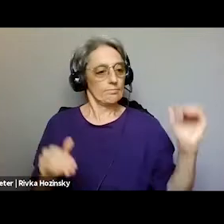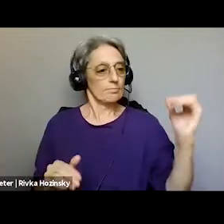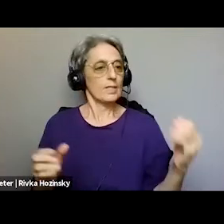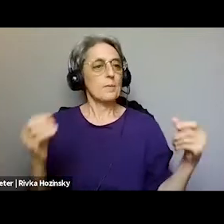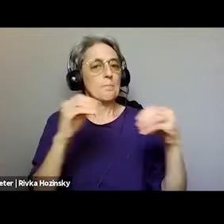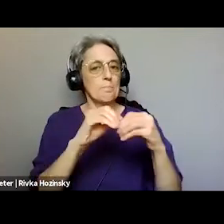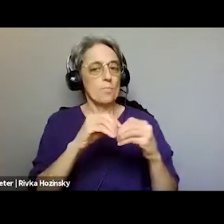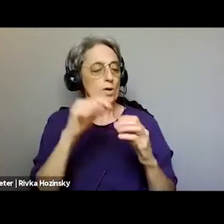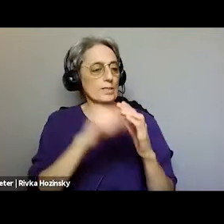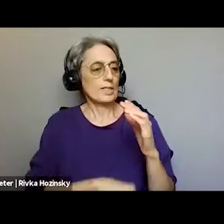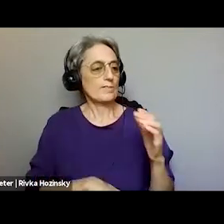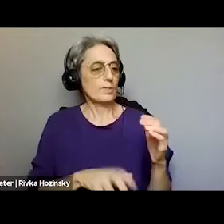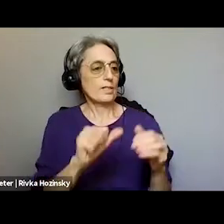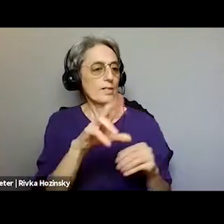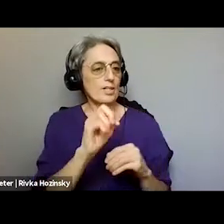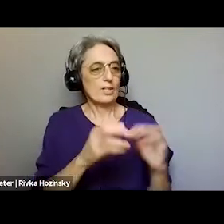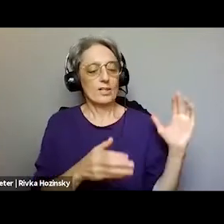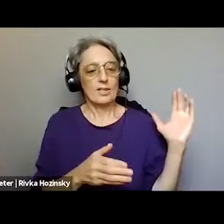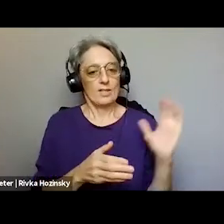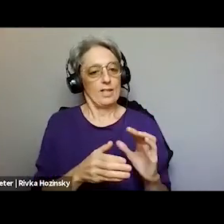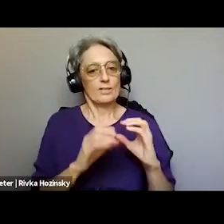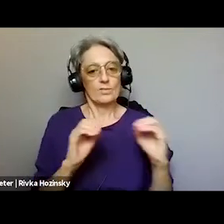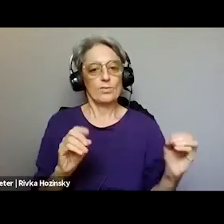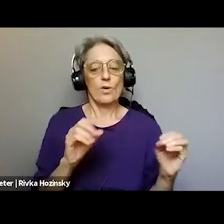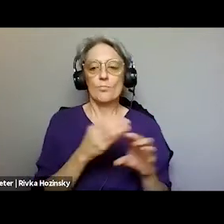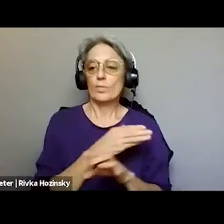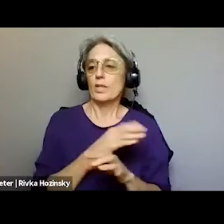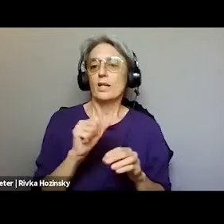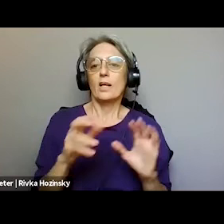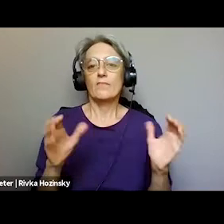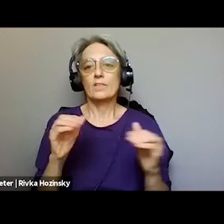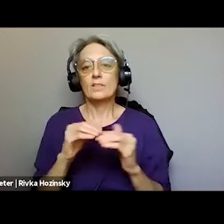and decreased odds of no prenatal care versus adequate care and women with sensory disabilities